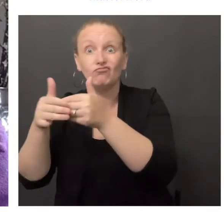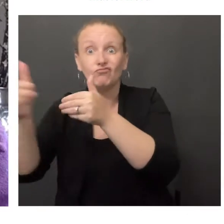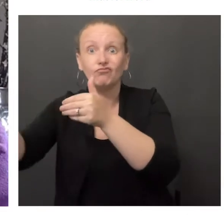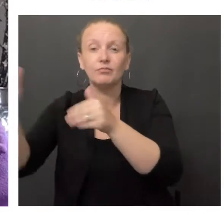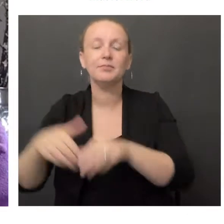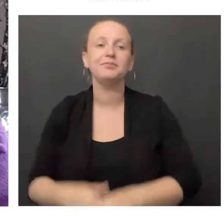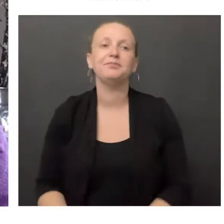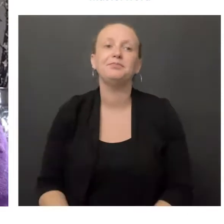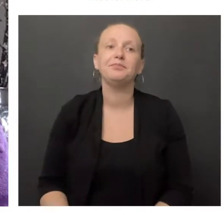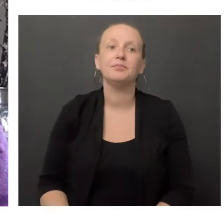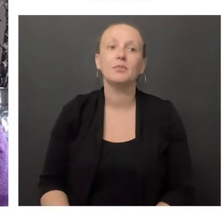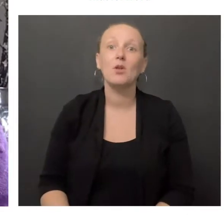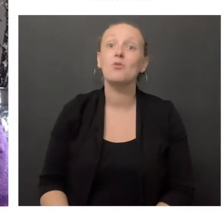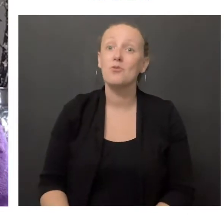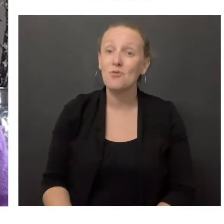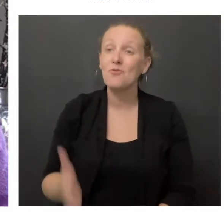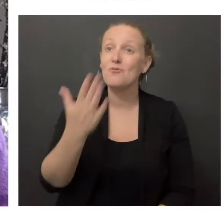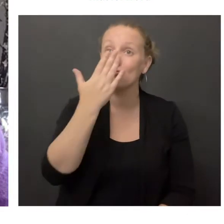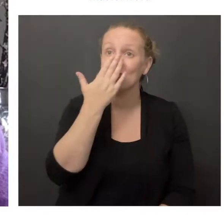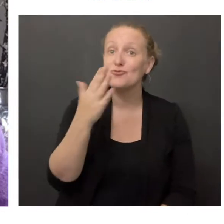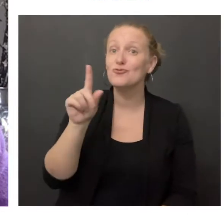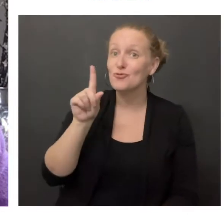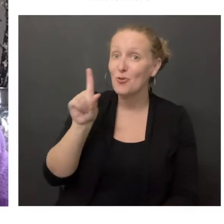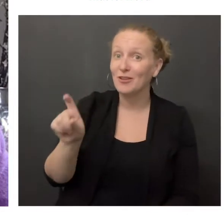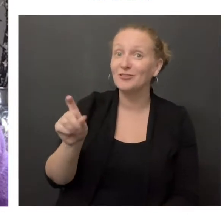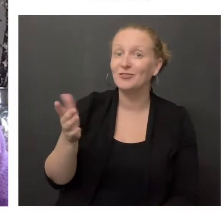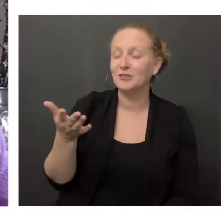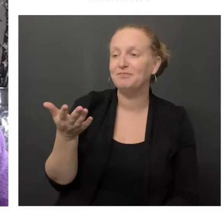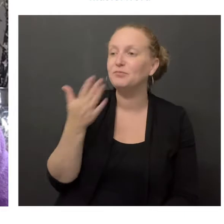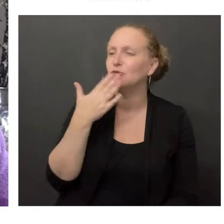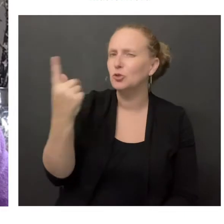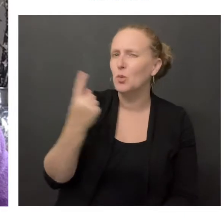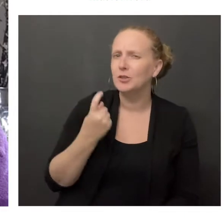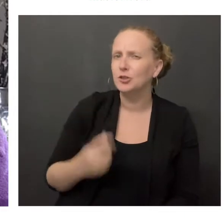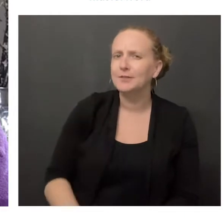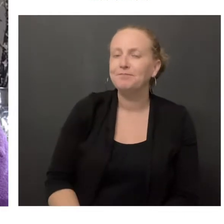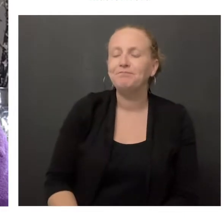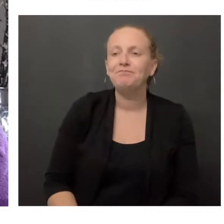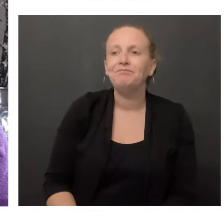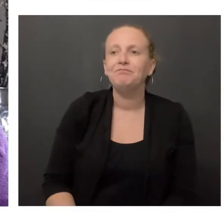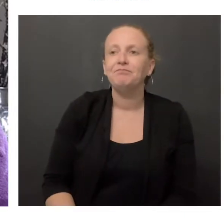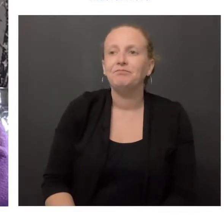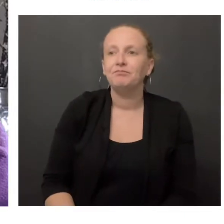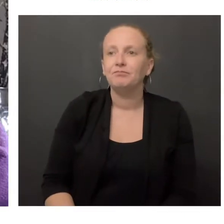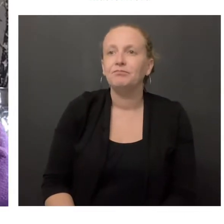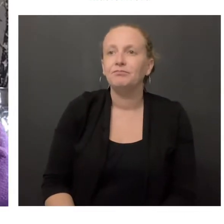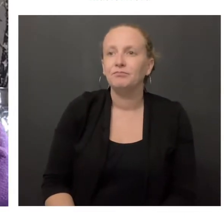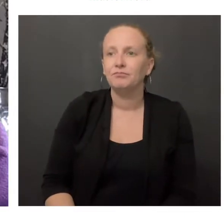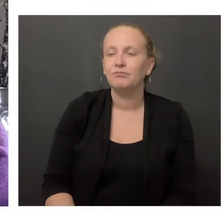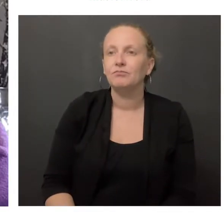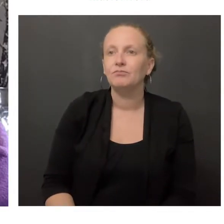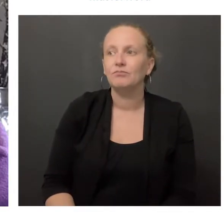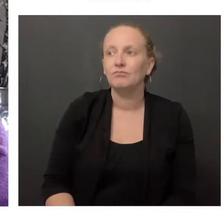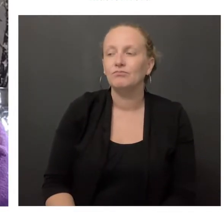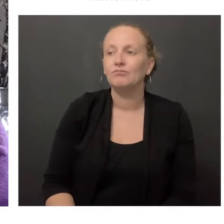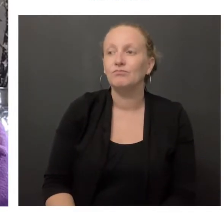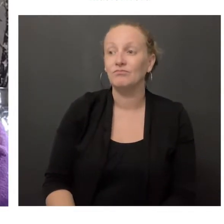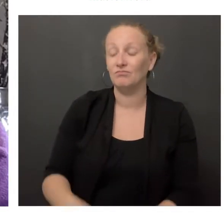And, ah, that's actually something that we thought of, we were thinking of kind of as it was happening.